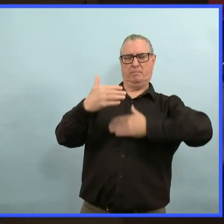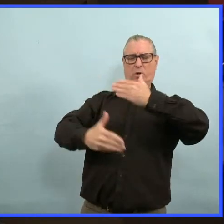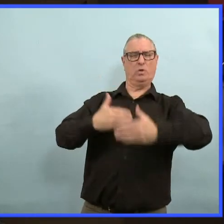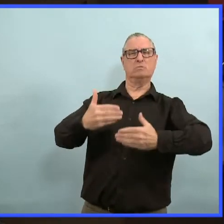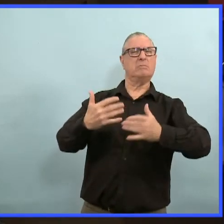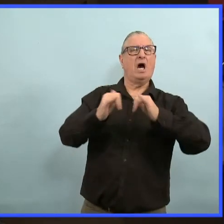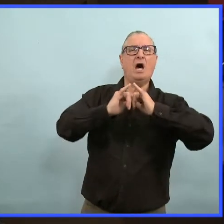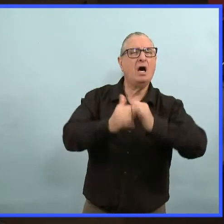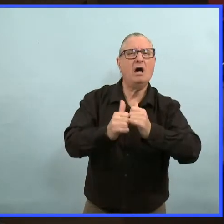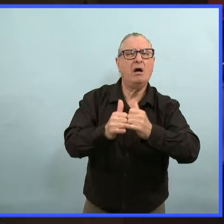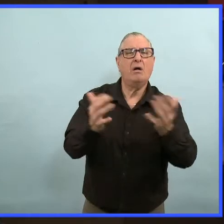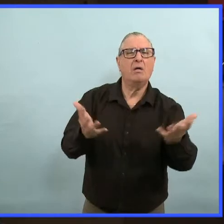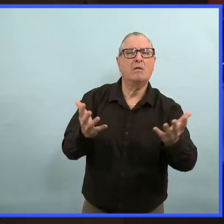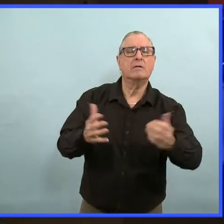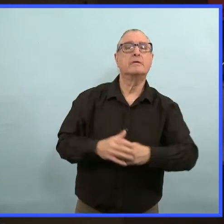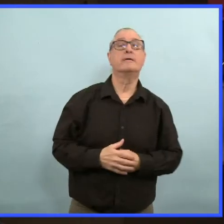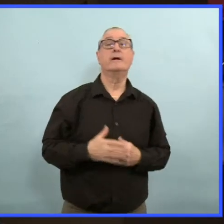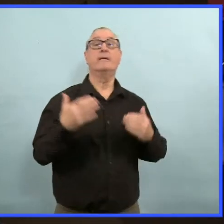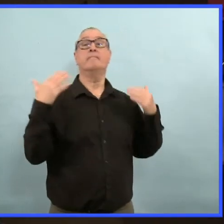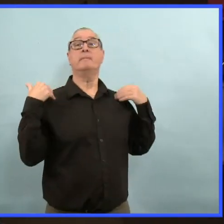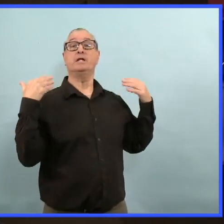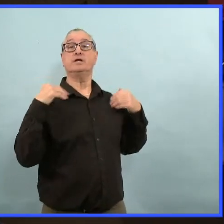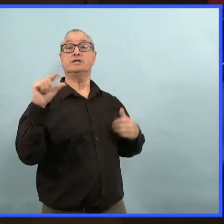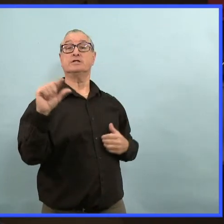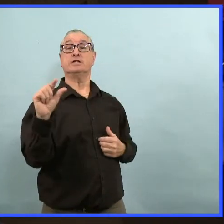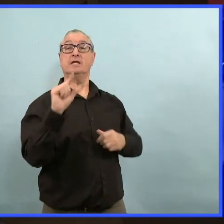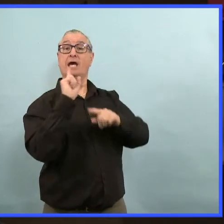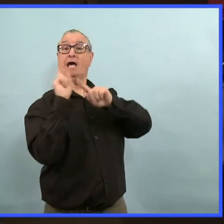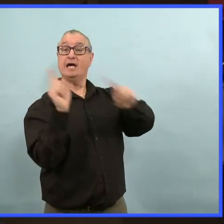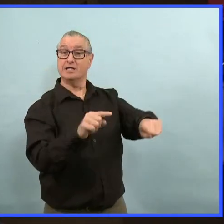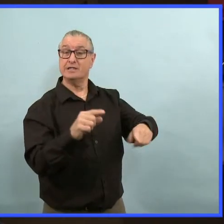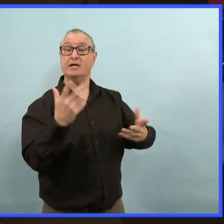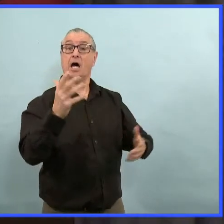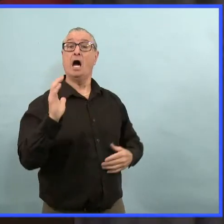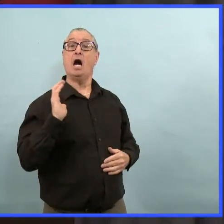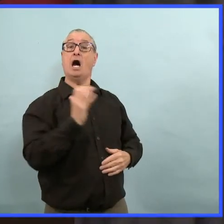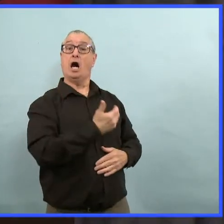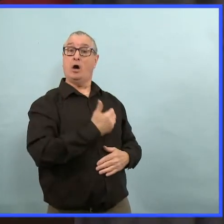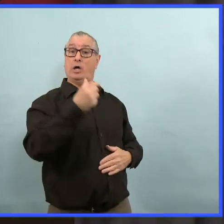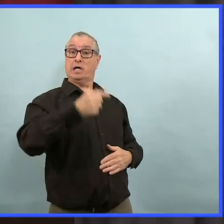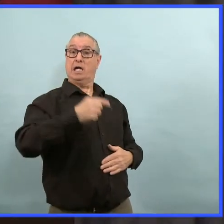our government has made a commitment to provide manitobans with regular updates related to the